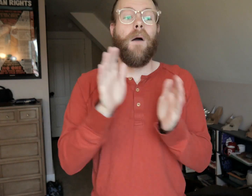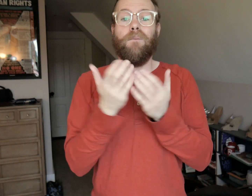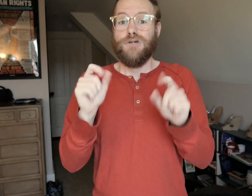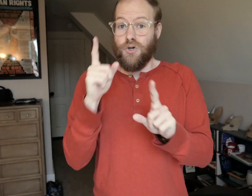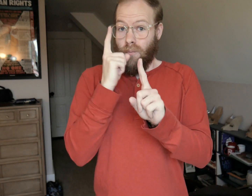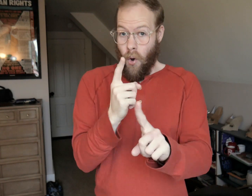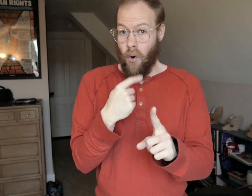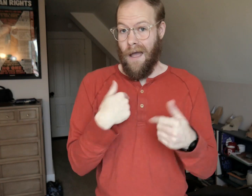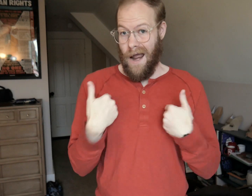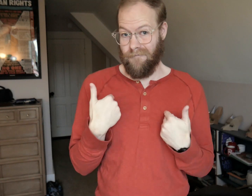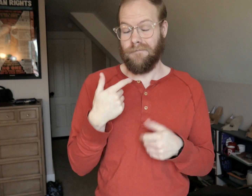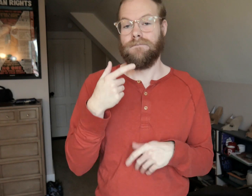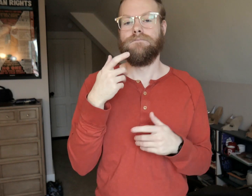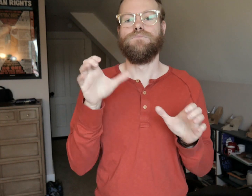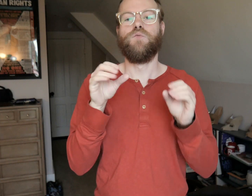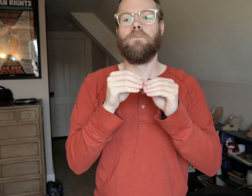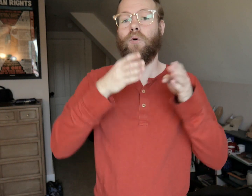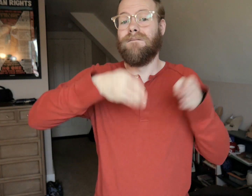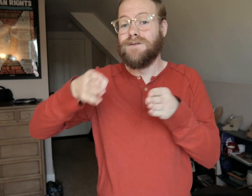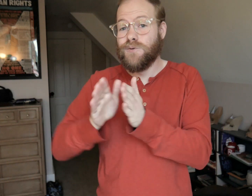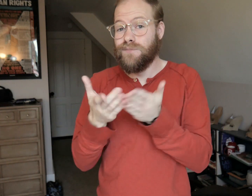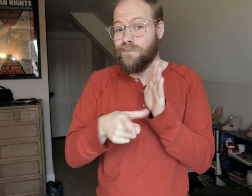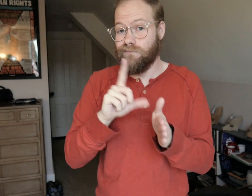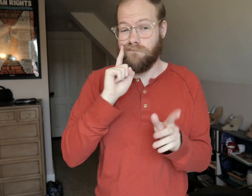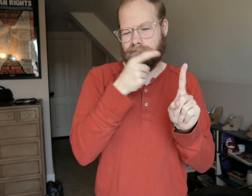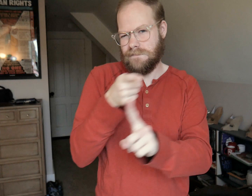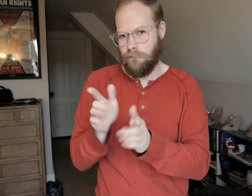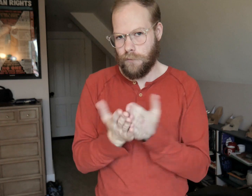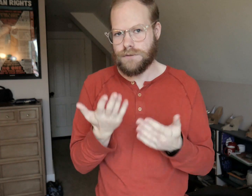A BookTube goal I have is to do more individual book reviews for specific books.